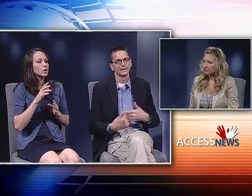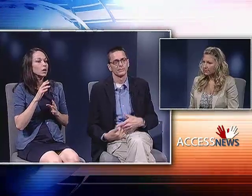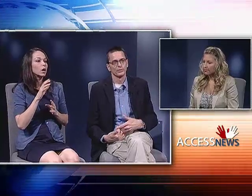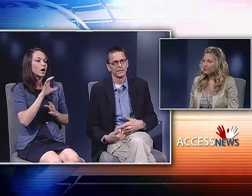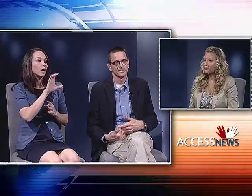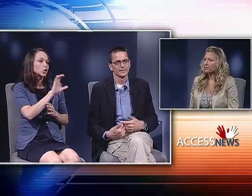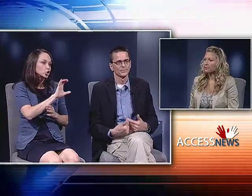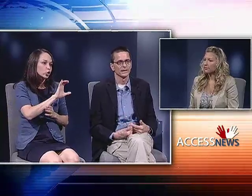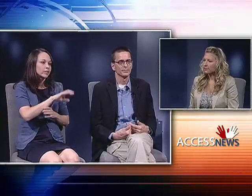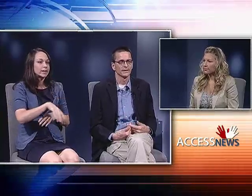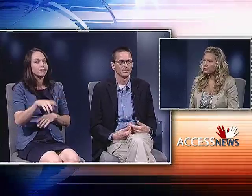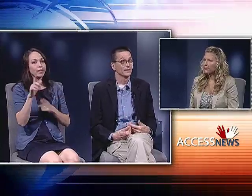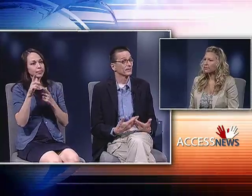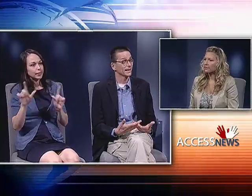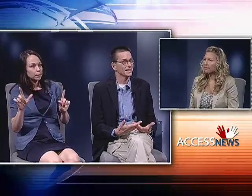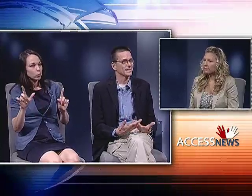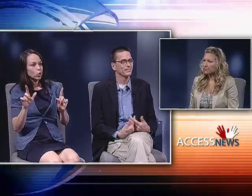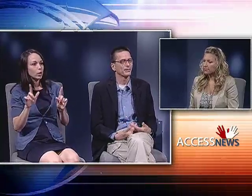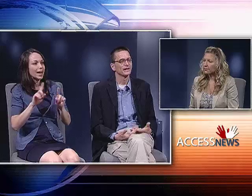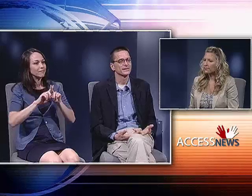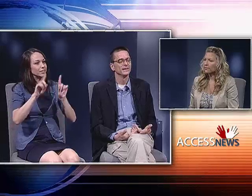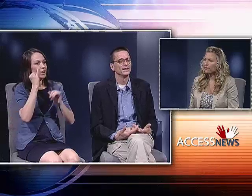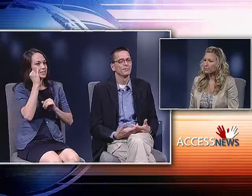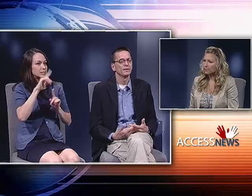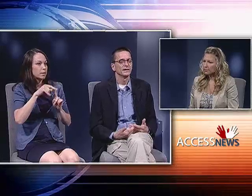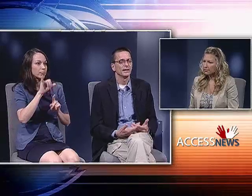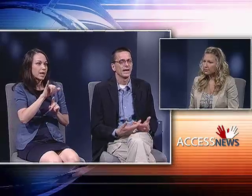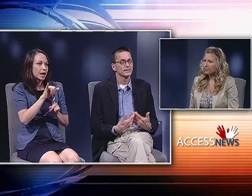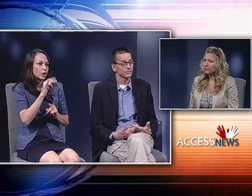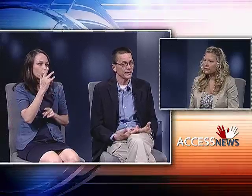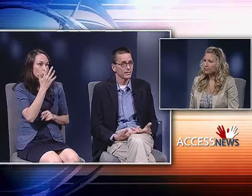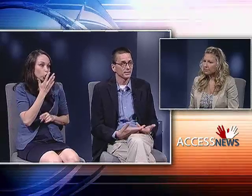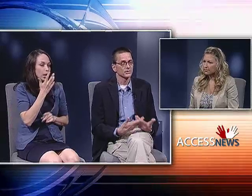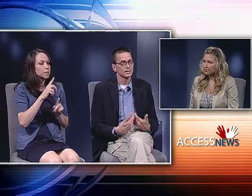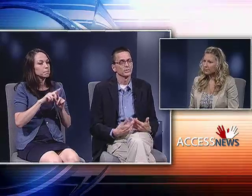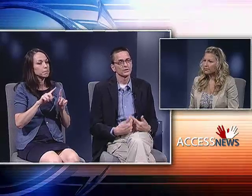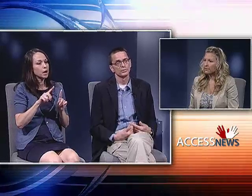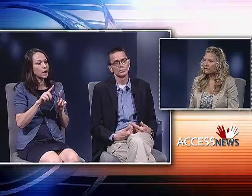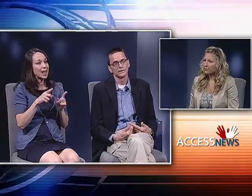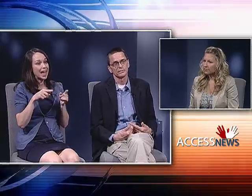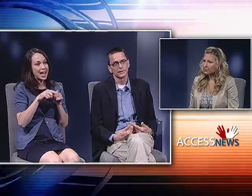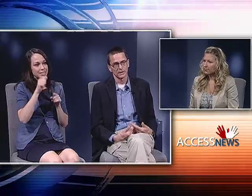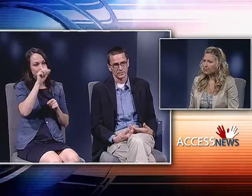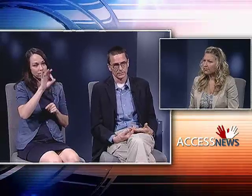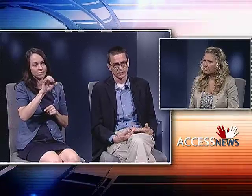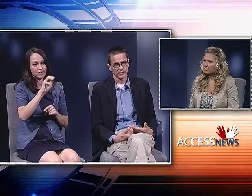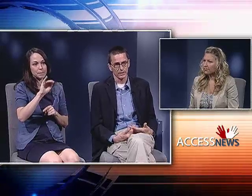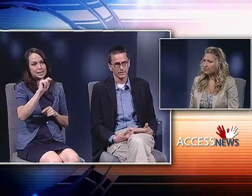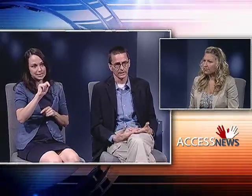and liberal men sometimes have very different ideas about this. But as a feminist or someone schooled in the feminist theory,